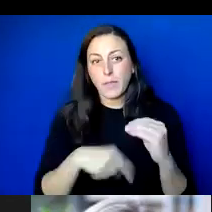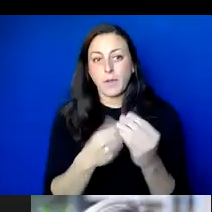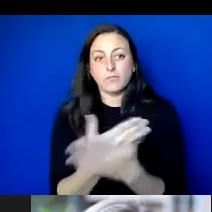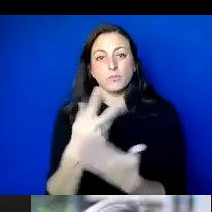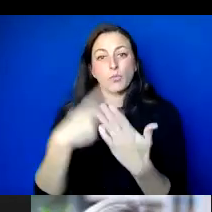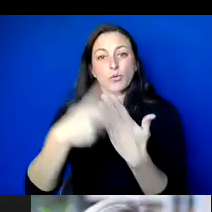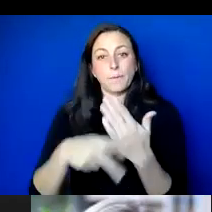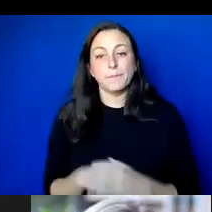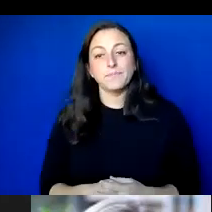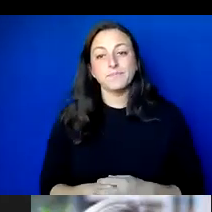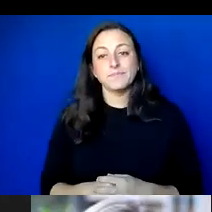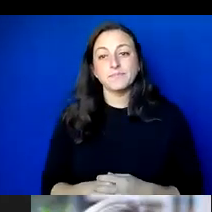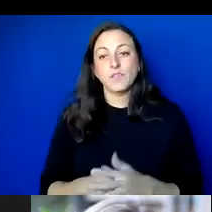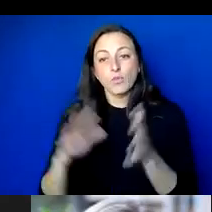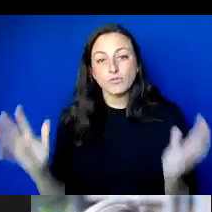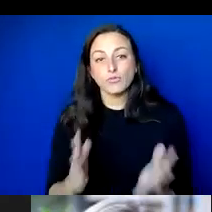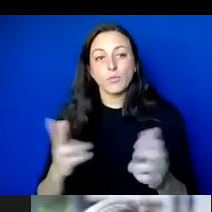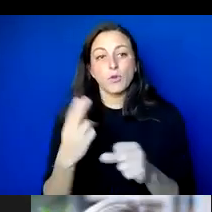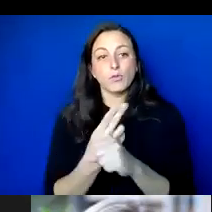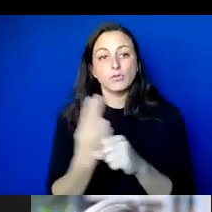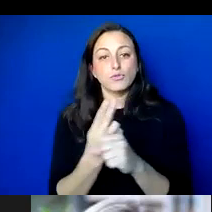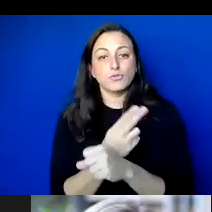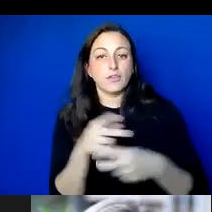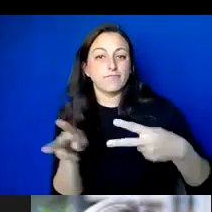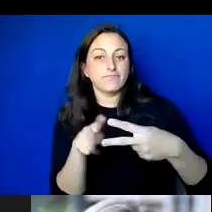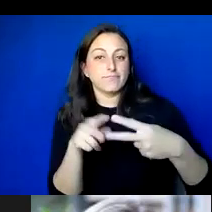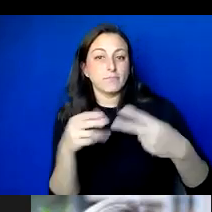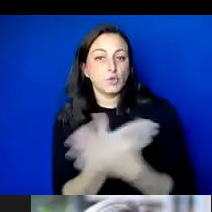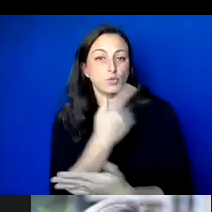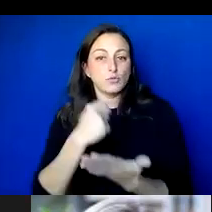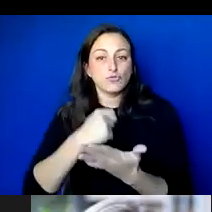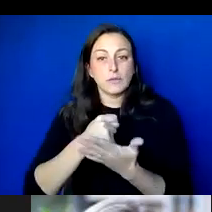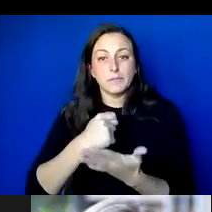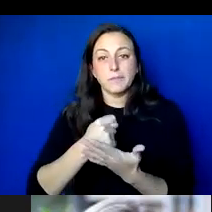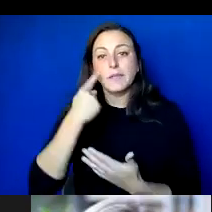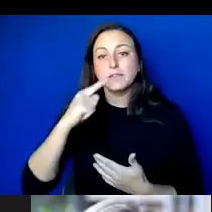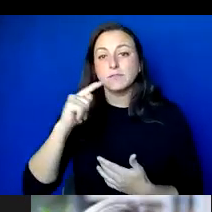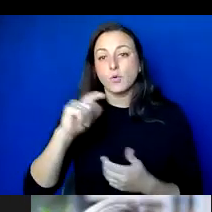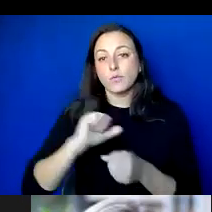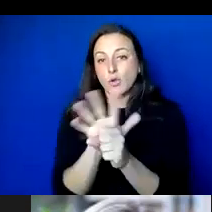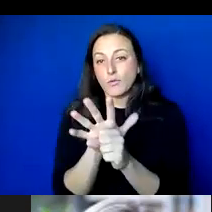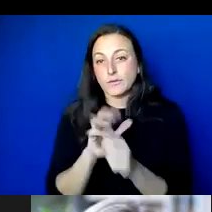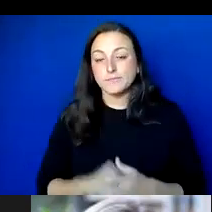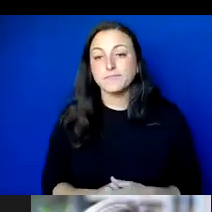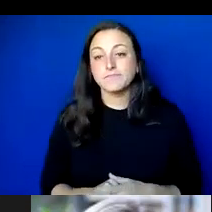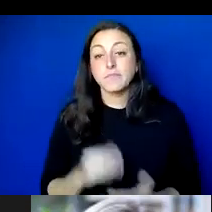to promote the use of these new novel treatments for COVID disease. You may be aware that